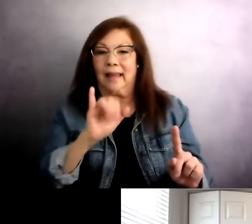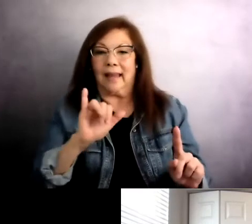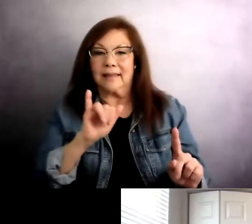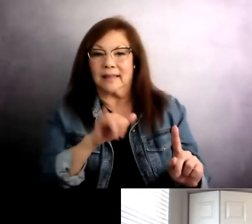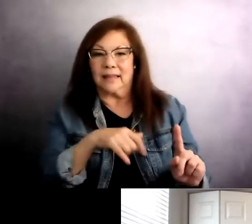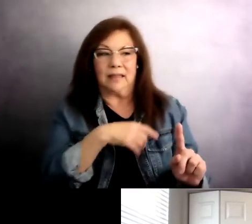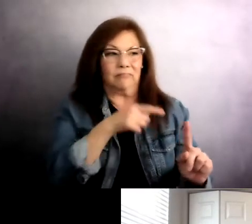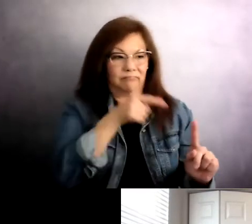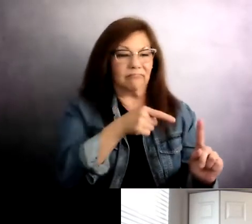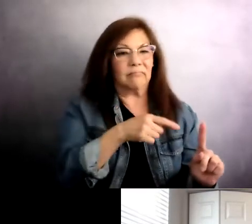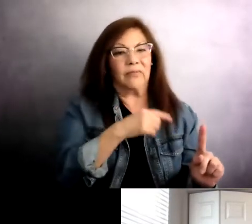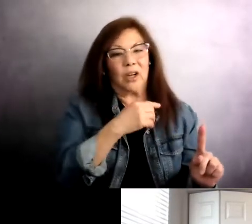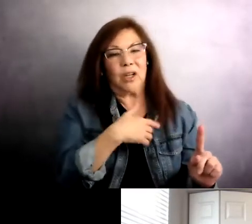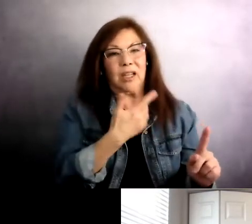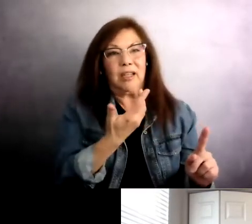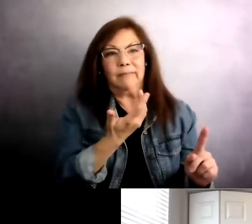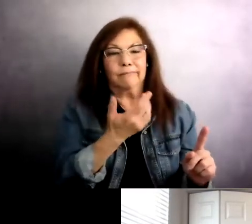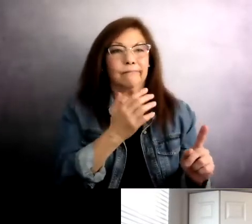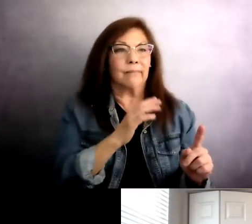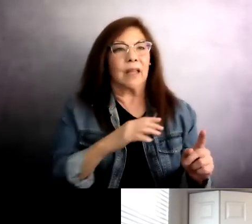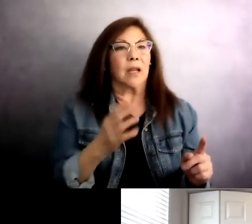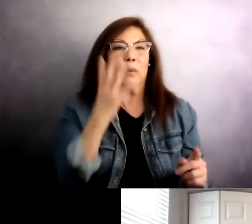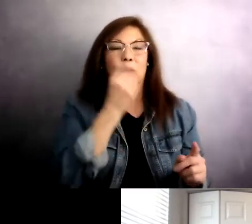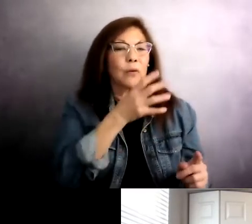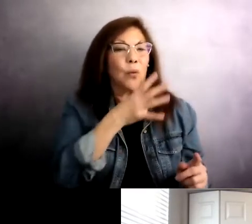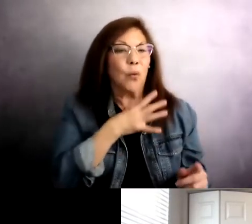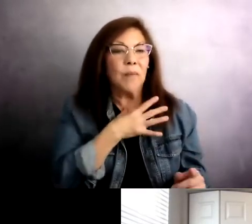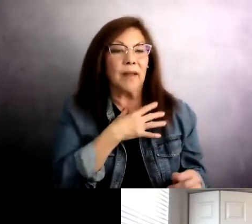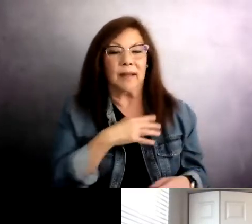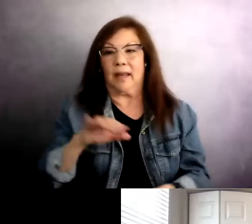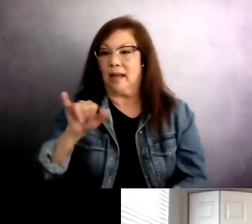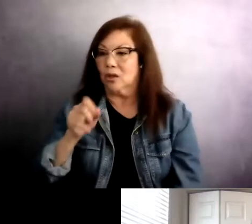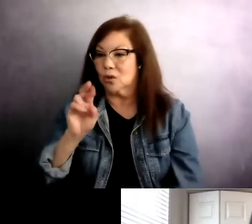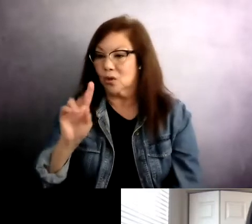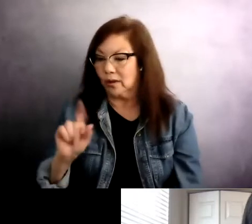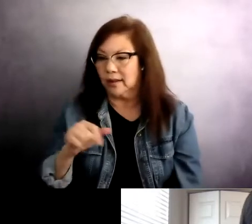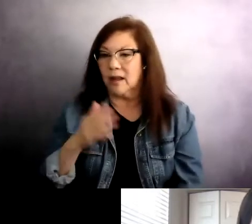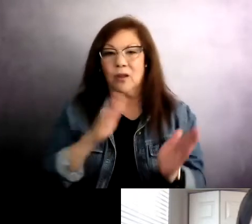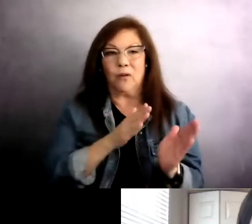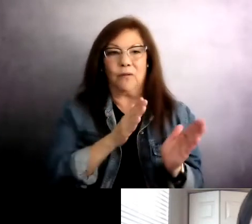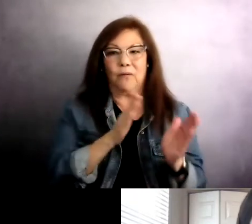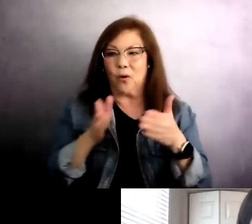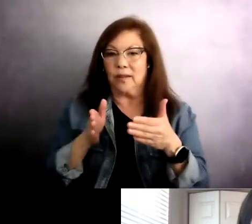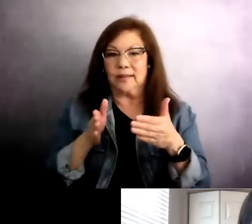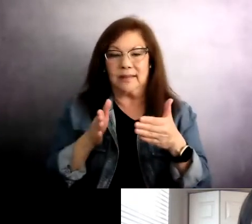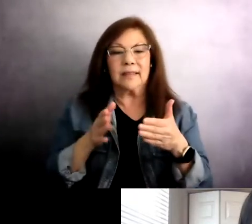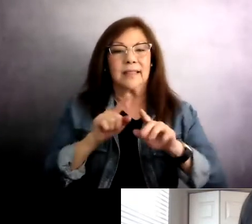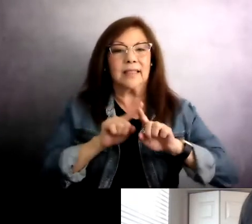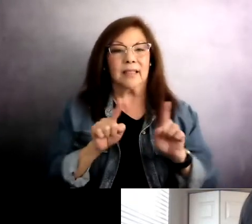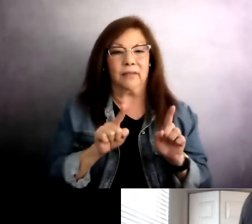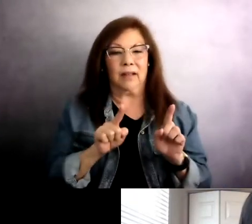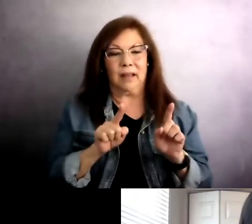eventually attractive woman. The focus feels shifted much like the way when he describes